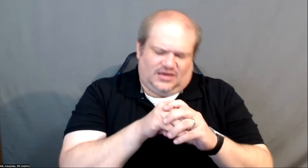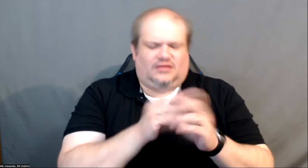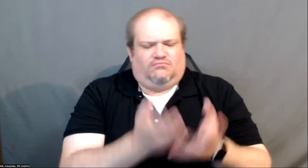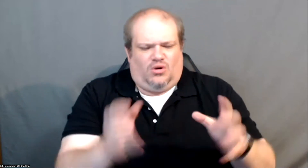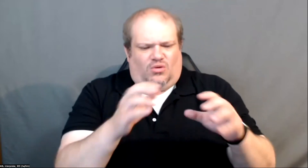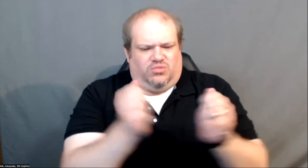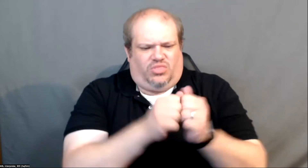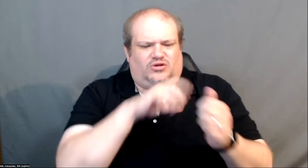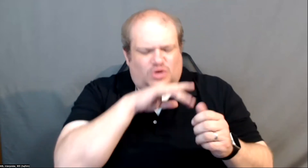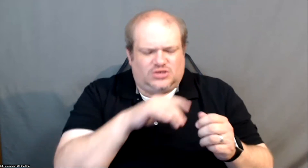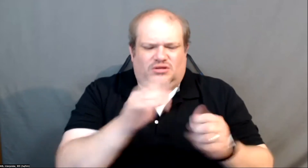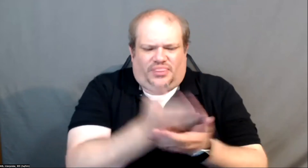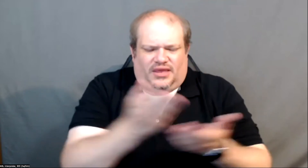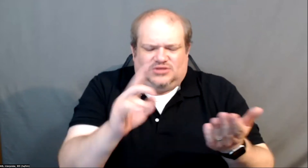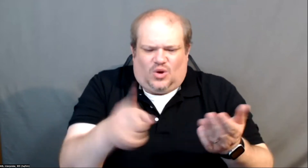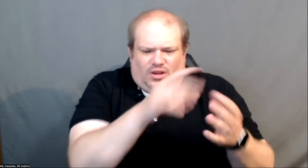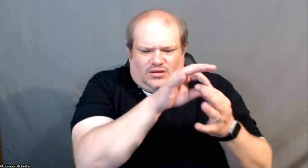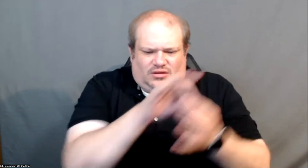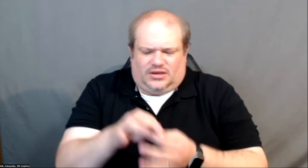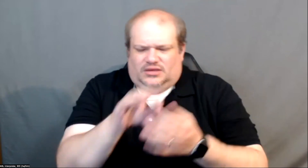objects are only relevant in terms of their circulation.